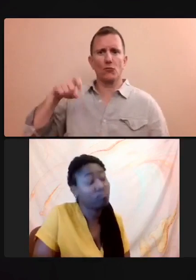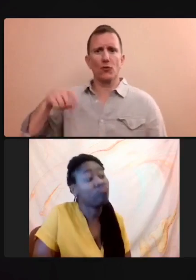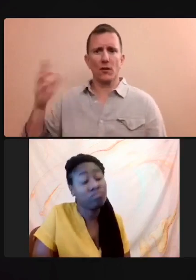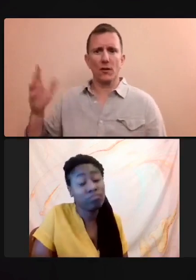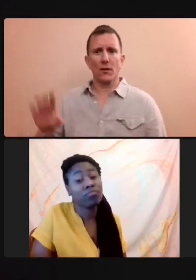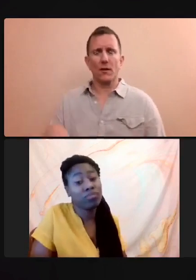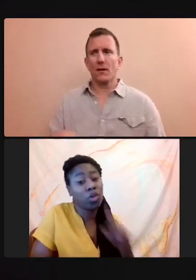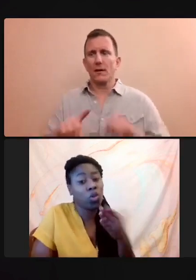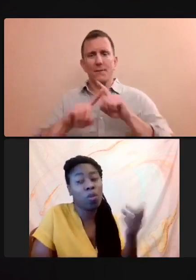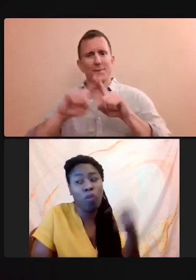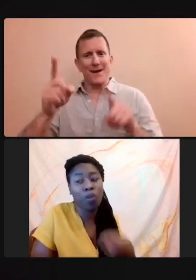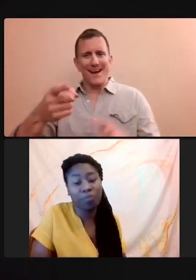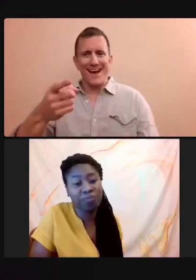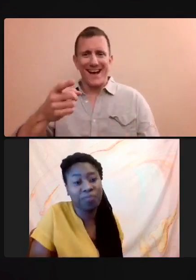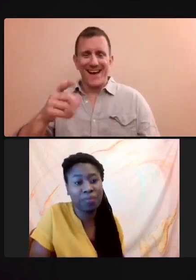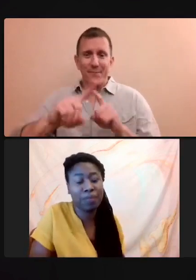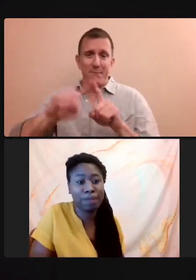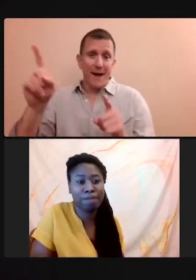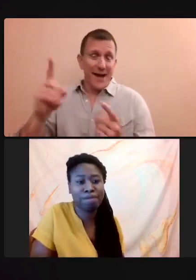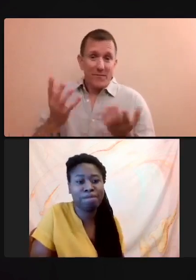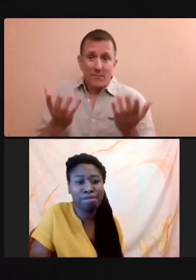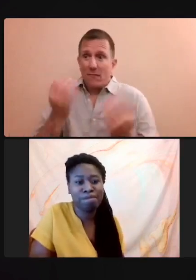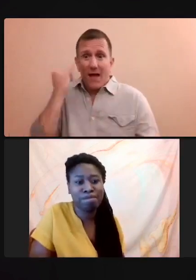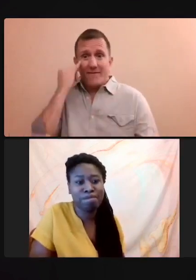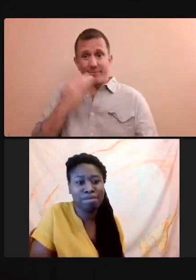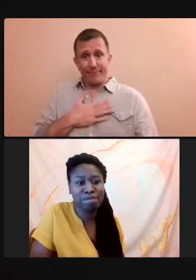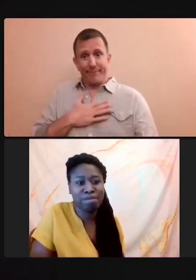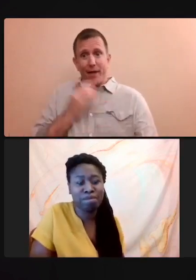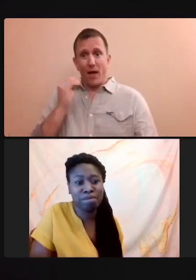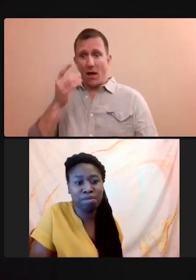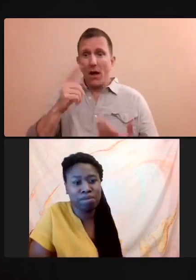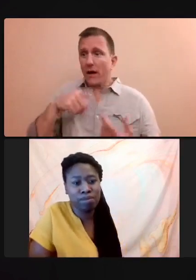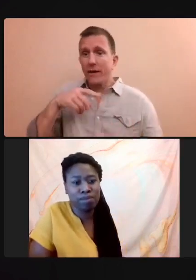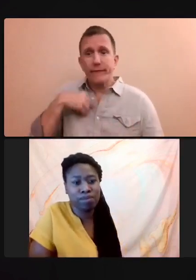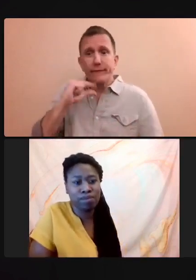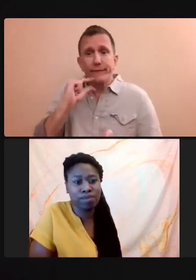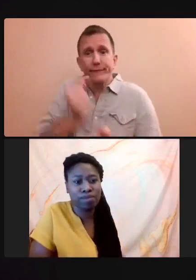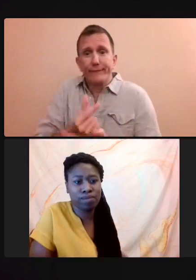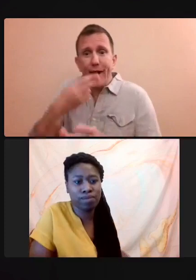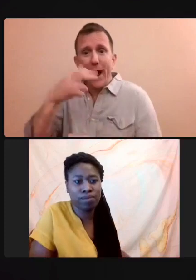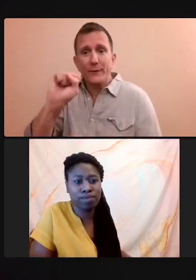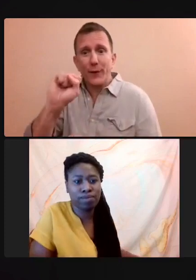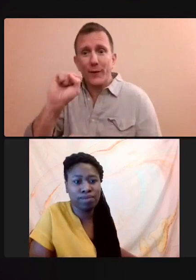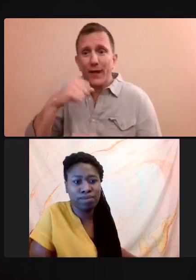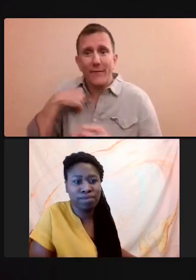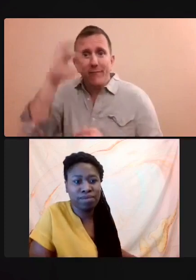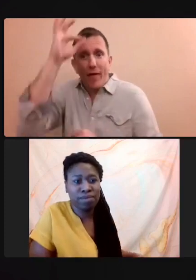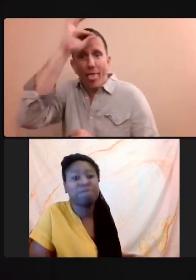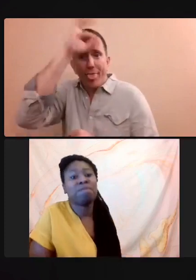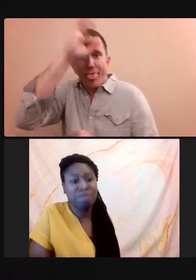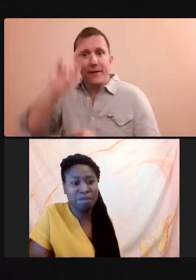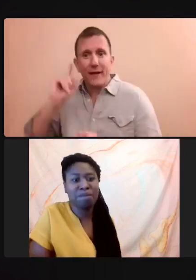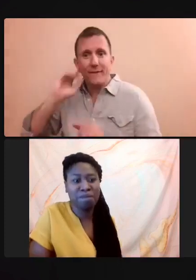of deaf people in your life, specifically mentors, where you can learn from hearing people, but alongside in tandem you need to have deaf